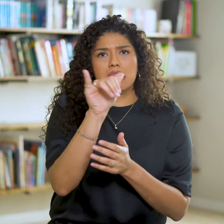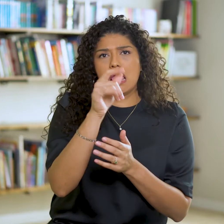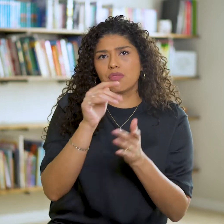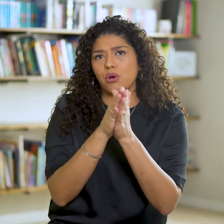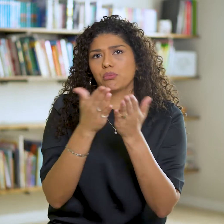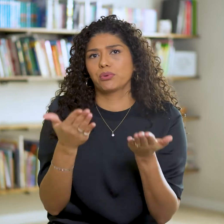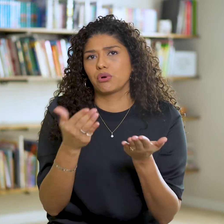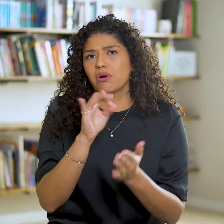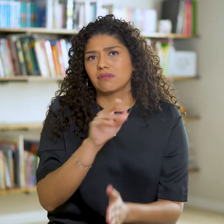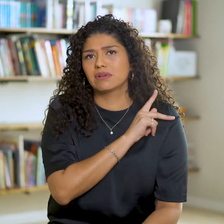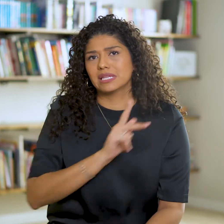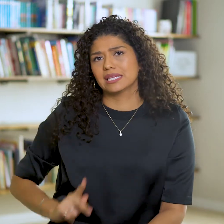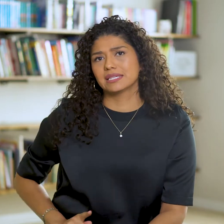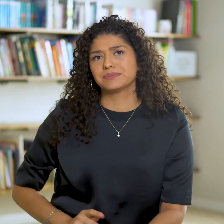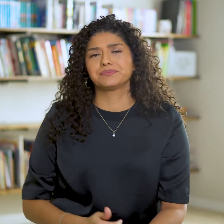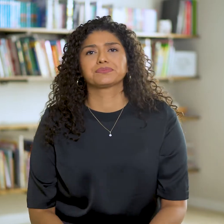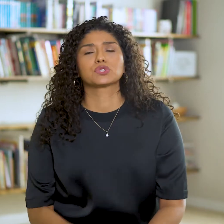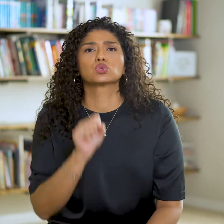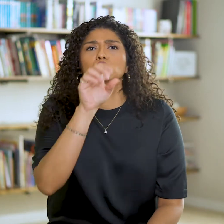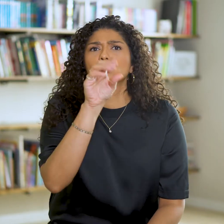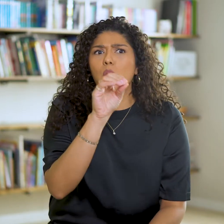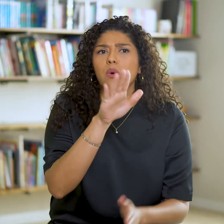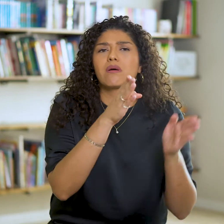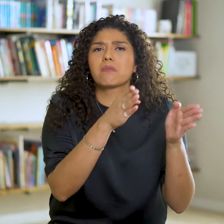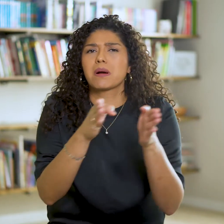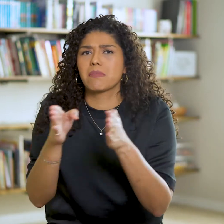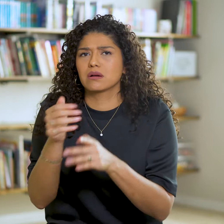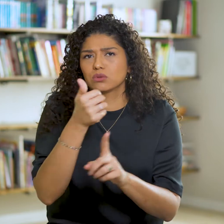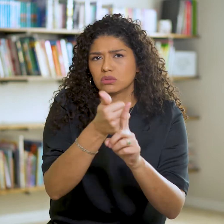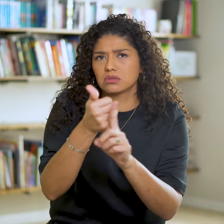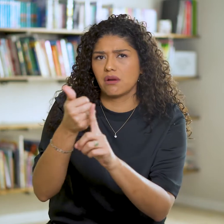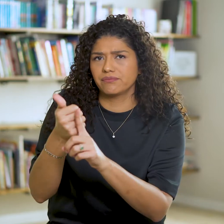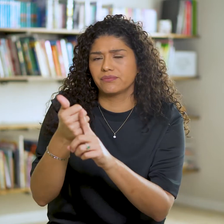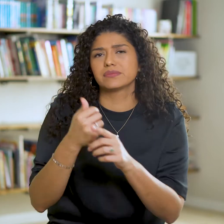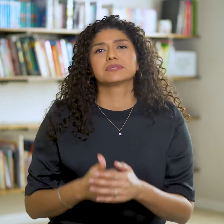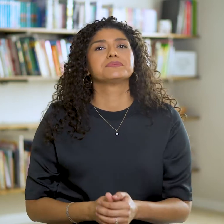as in the books of Kings, so prepare to adjust accordingly.